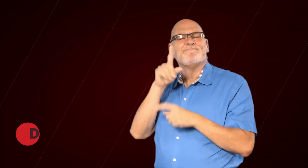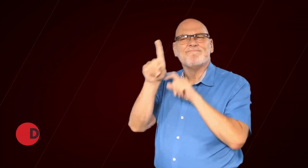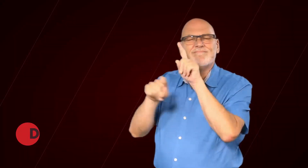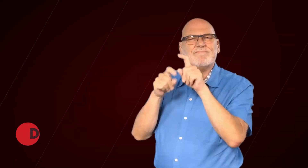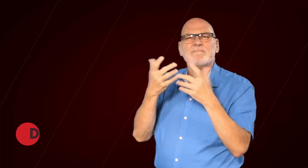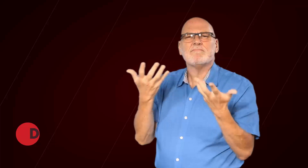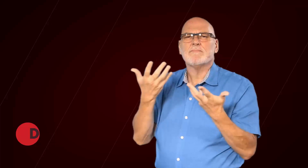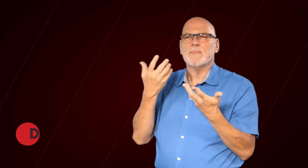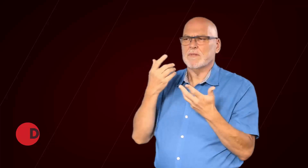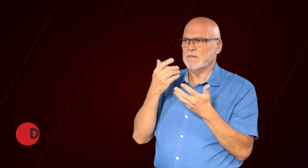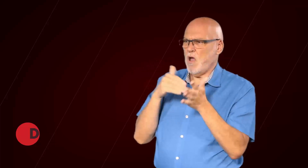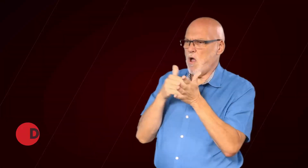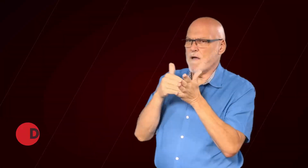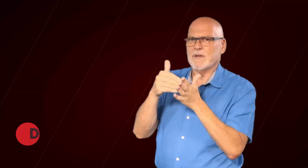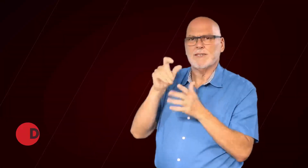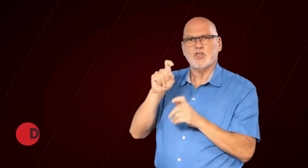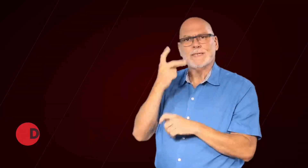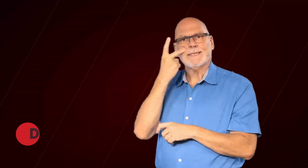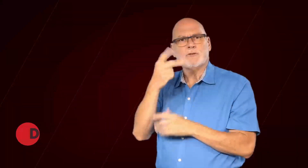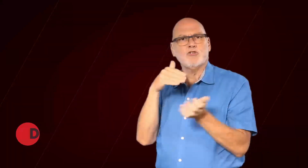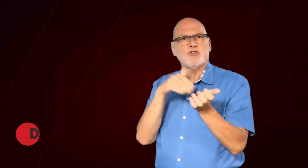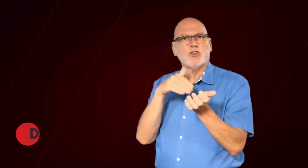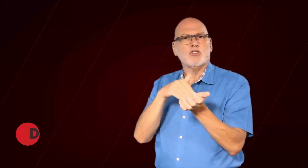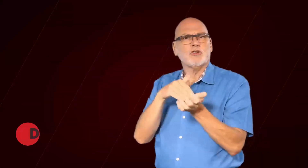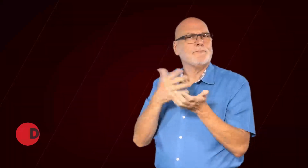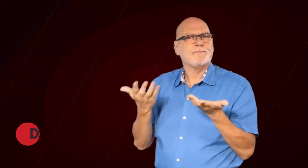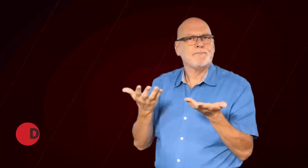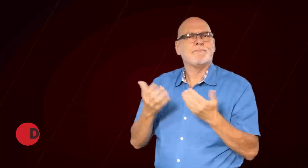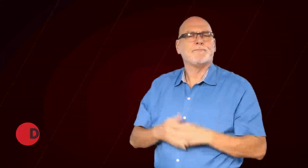when should you see a doctor?